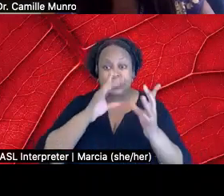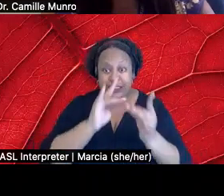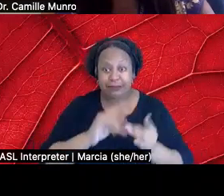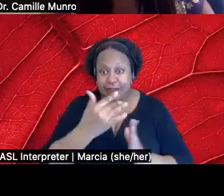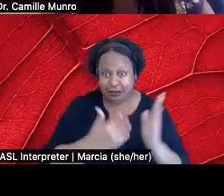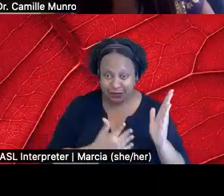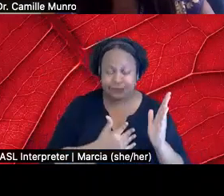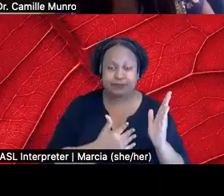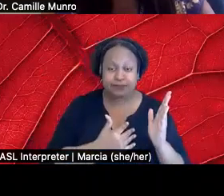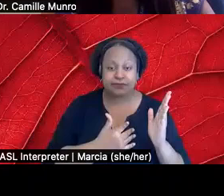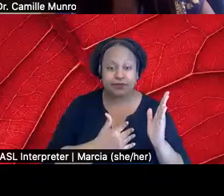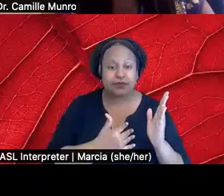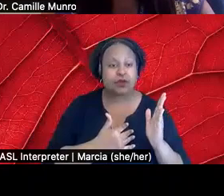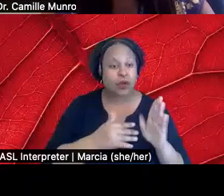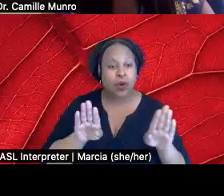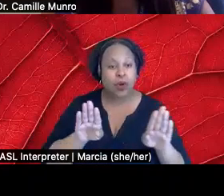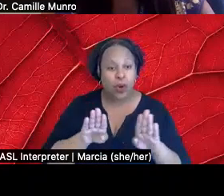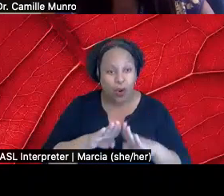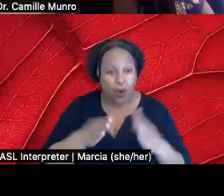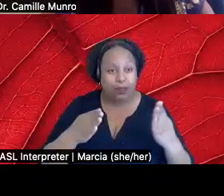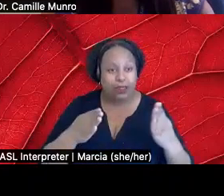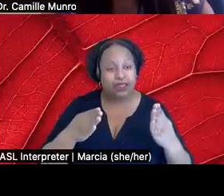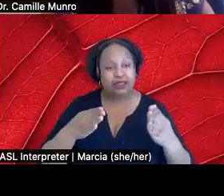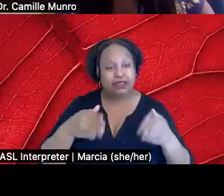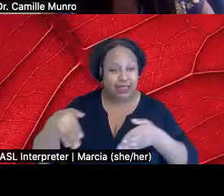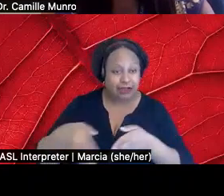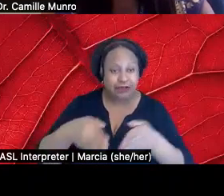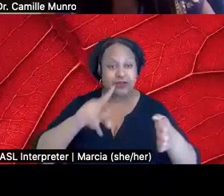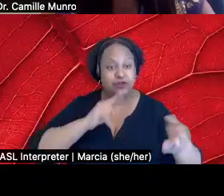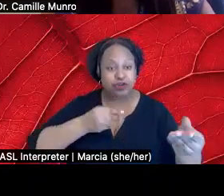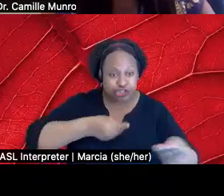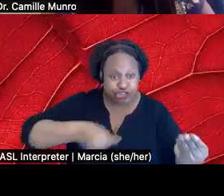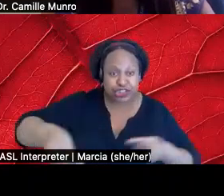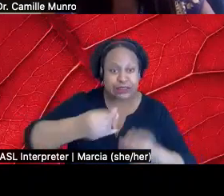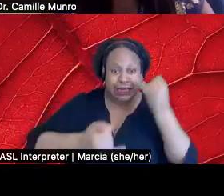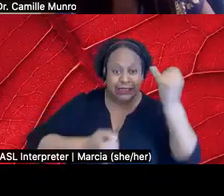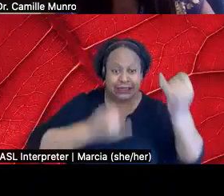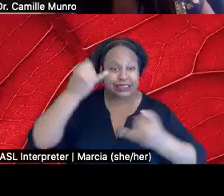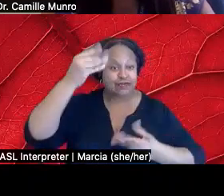avenues for a change of ideas and information, particularly as they applied a clinical practice,